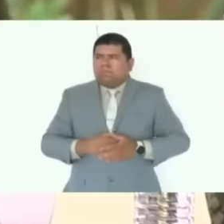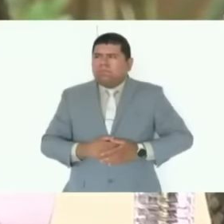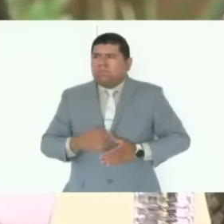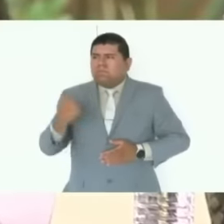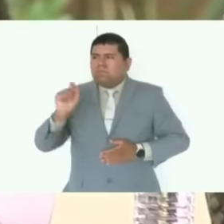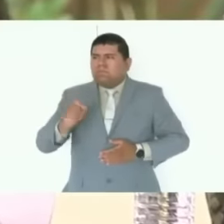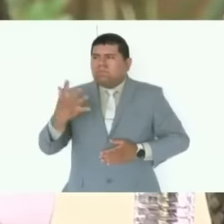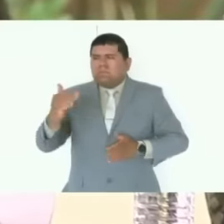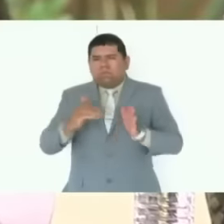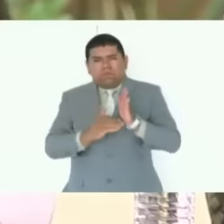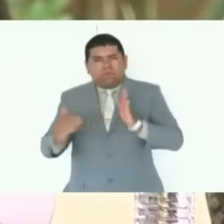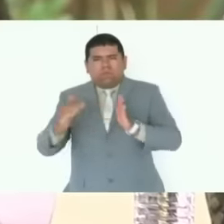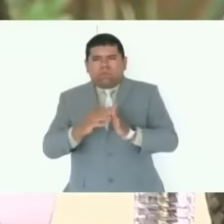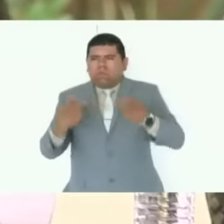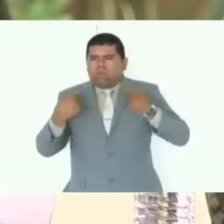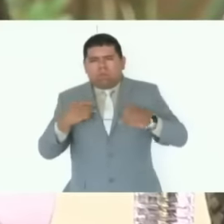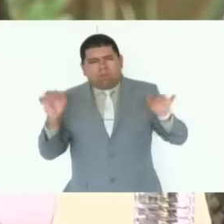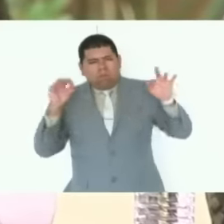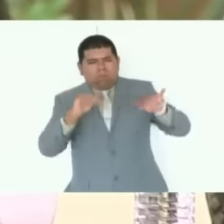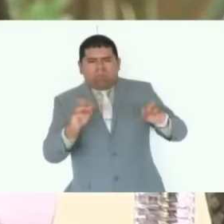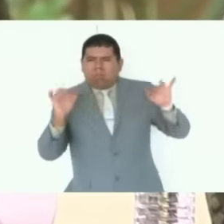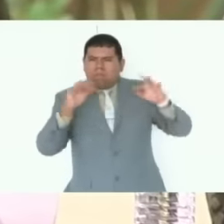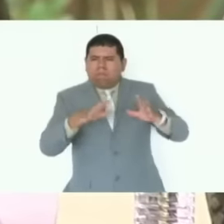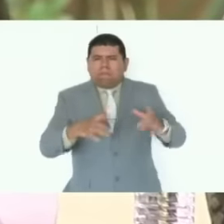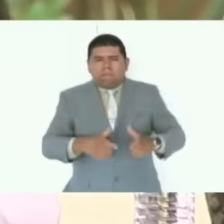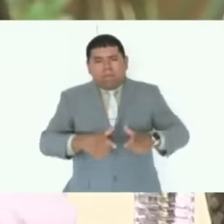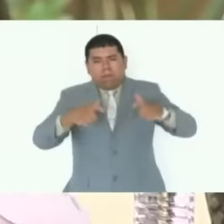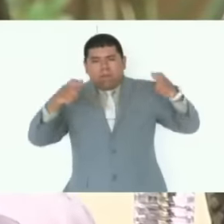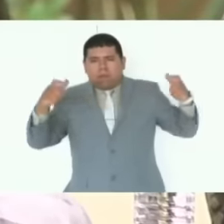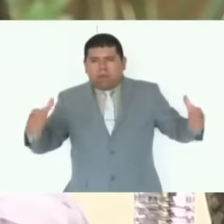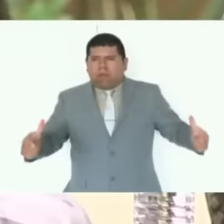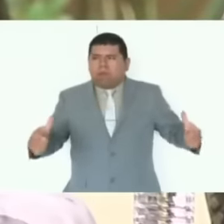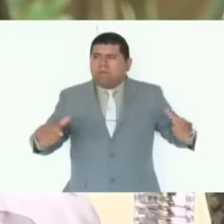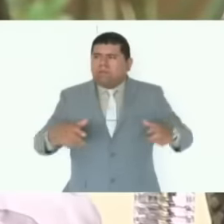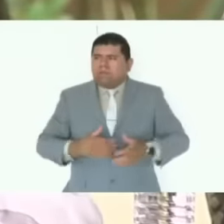passengers a year in the near future and the expansion of the commercial platform to have five